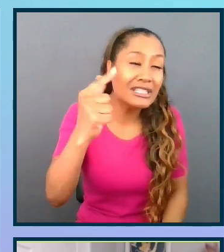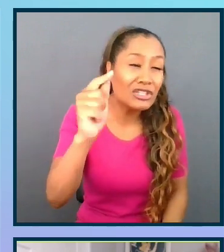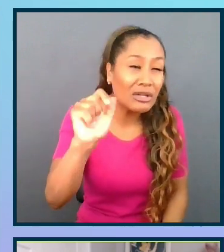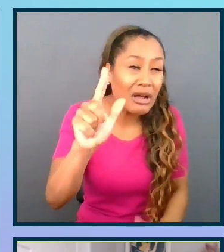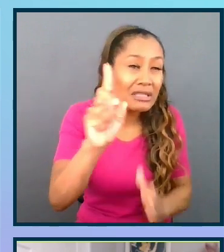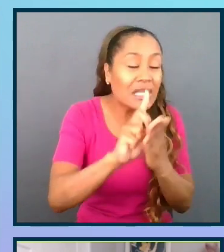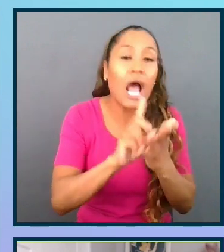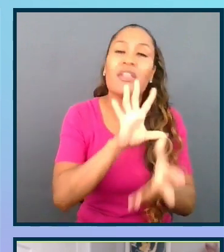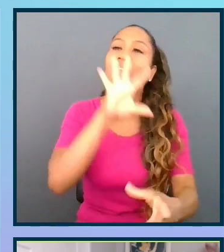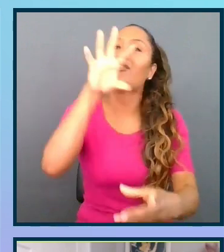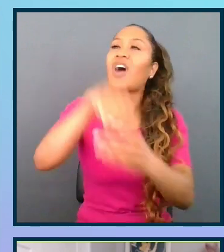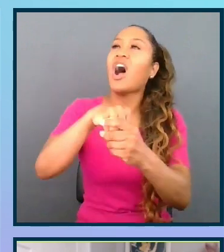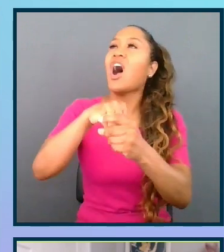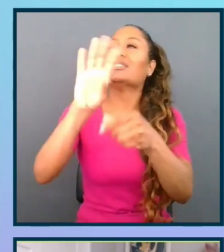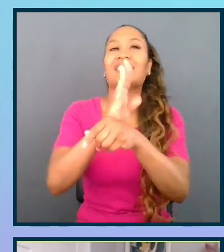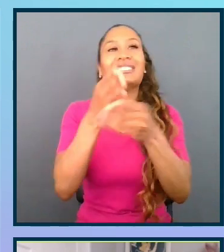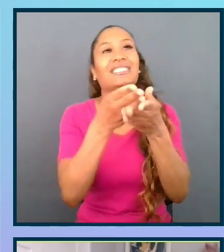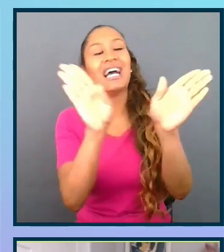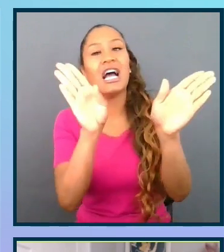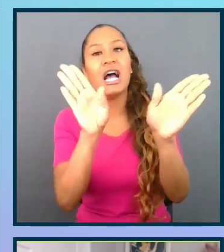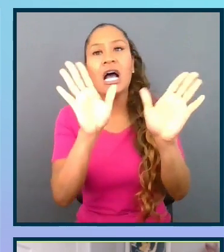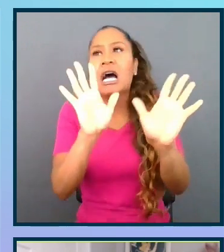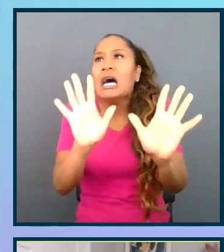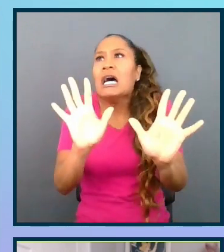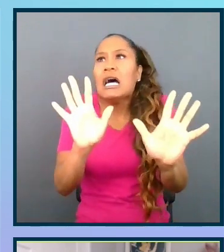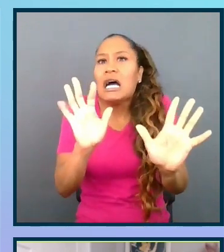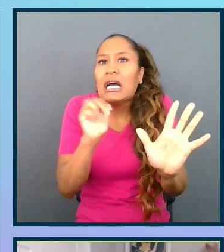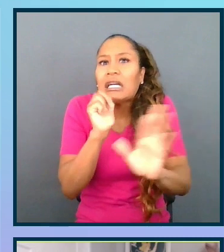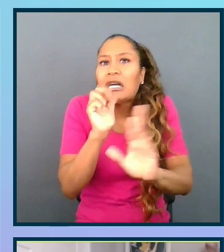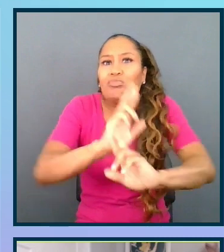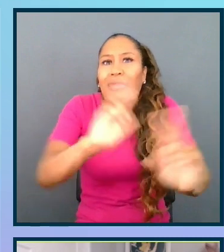feeling unprepared to handle accessibility considerations.